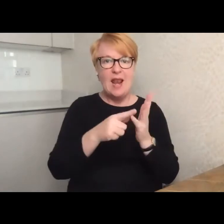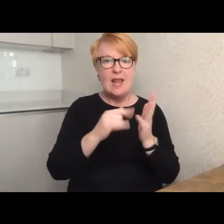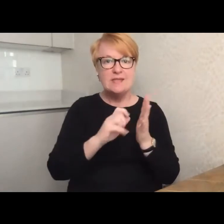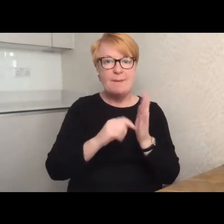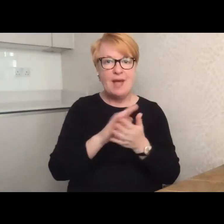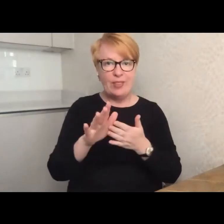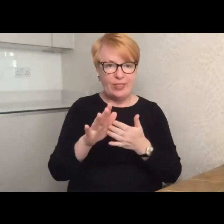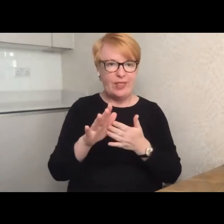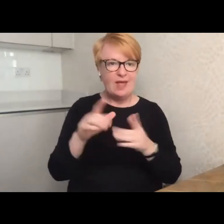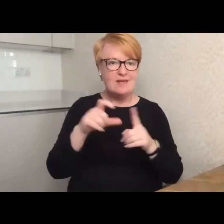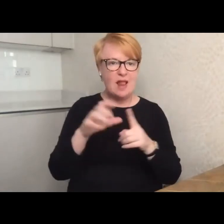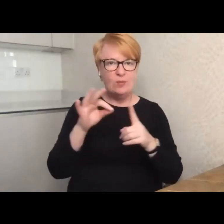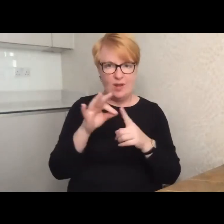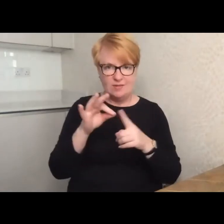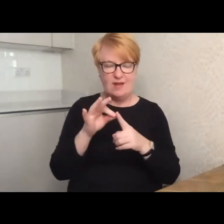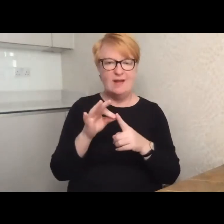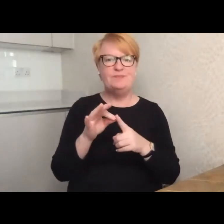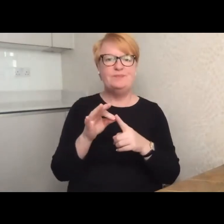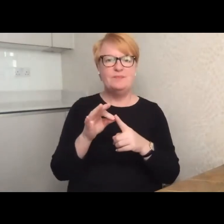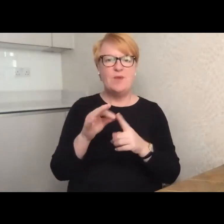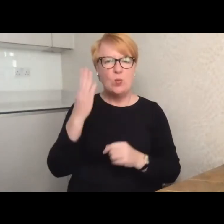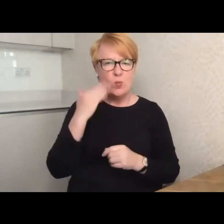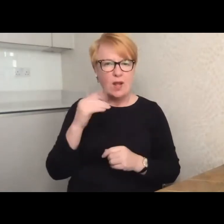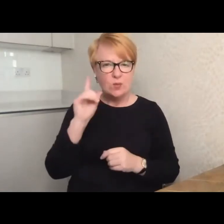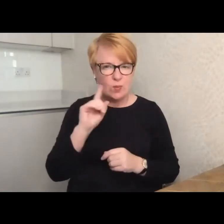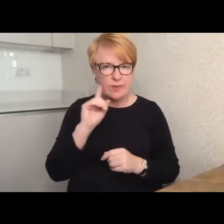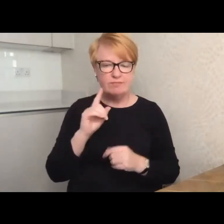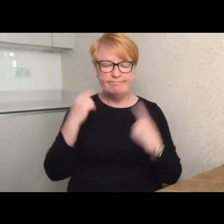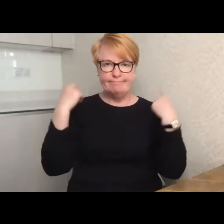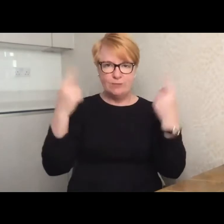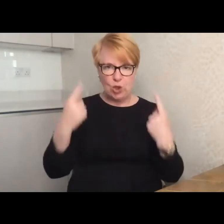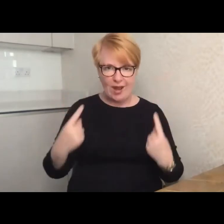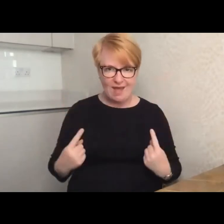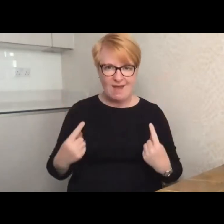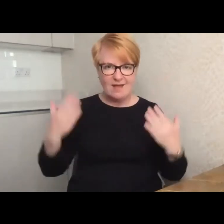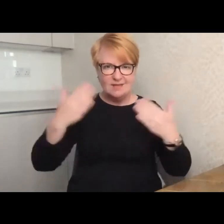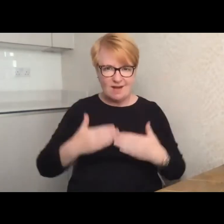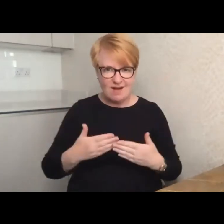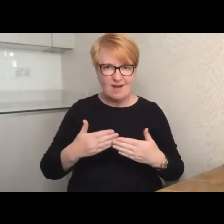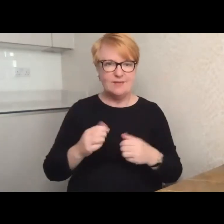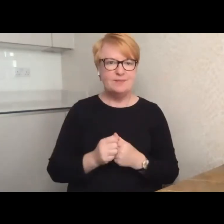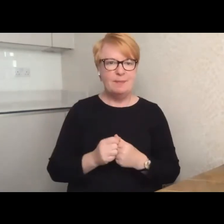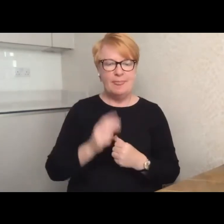And I'm a white woman with long curly brown hair, and I'm wearing a pink flowery top.